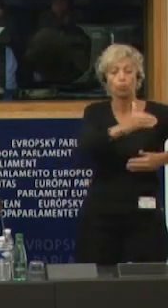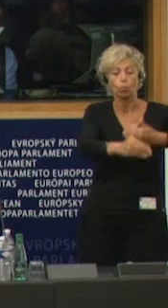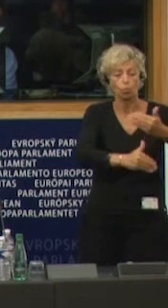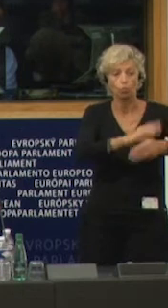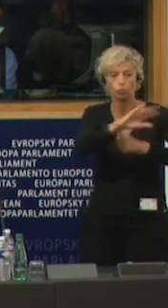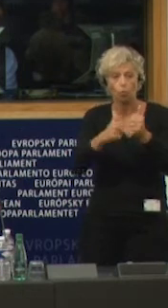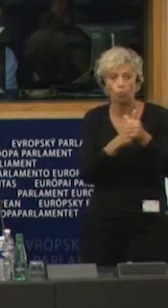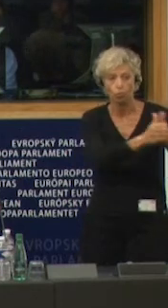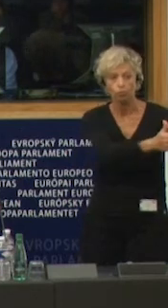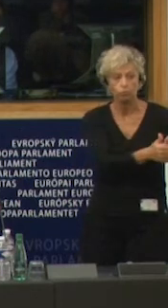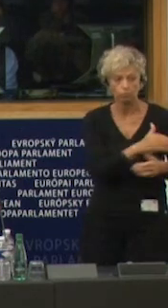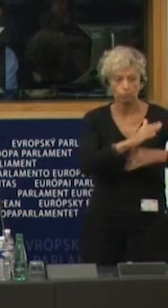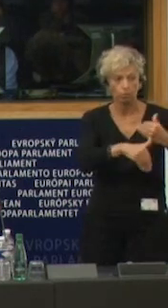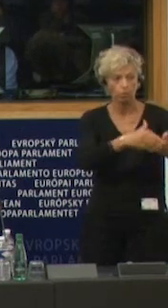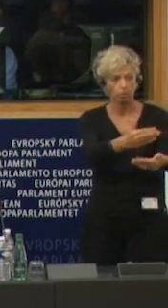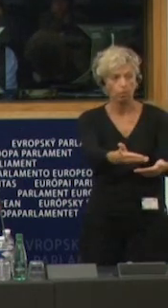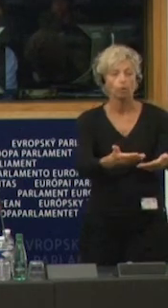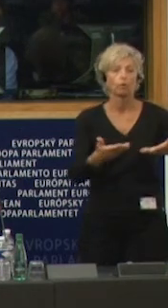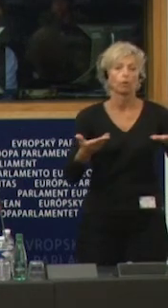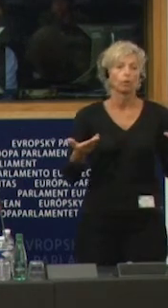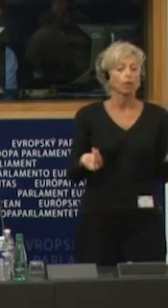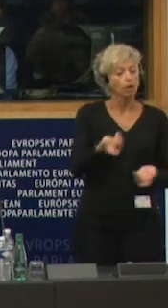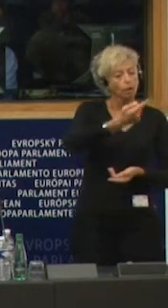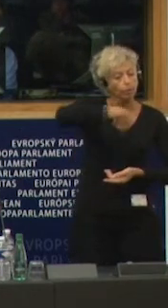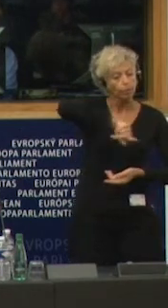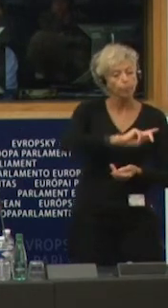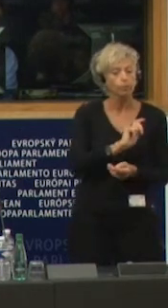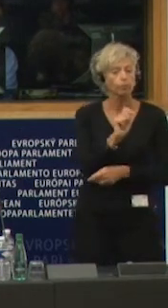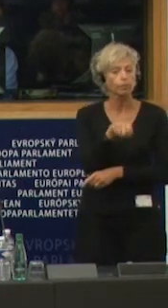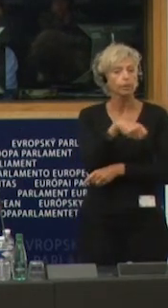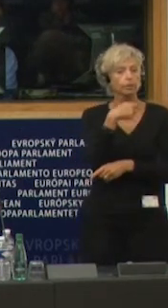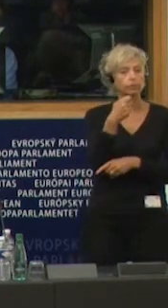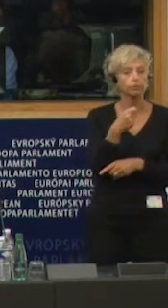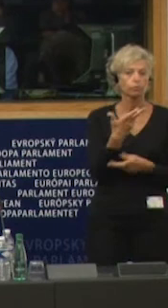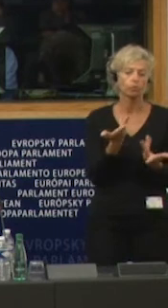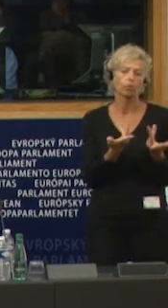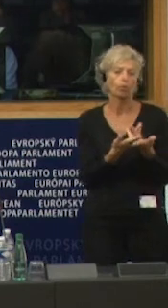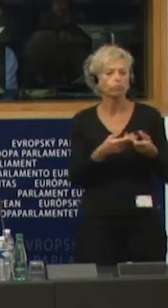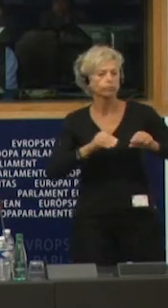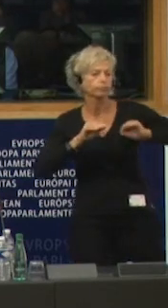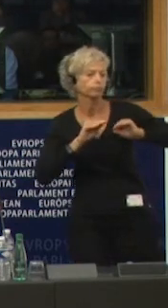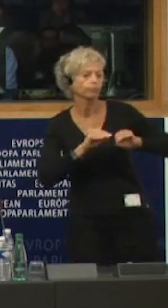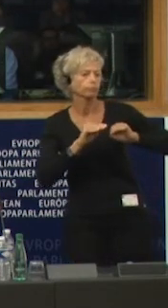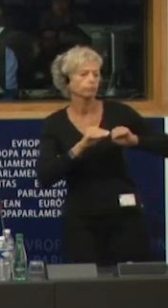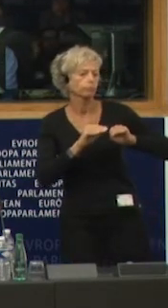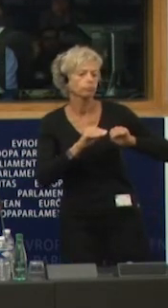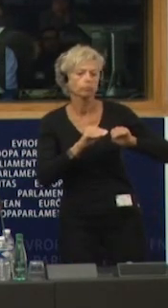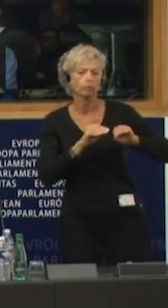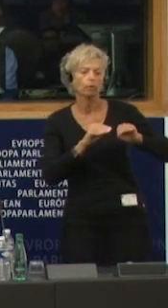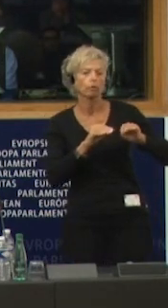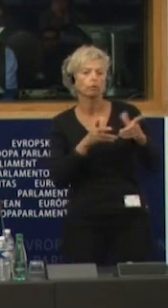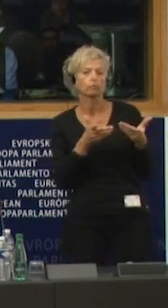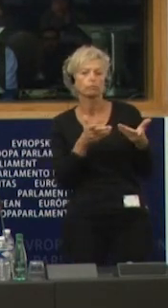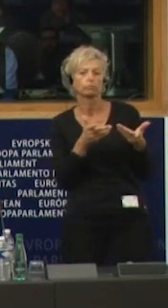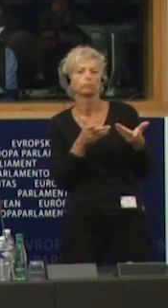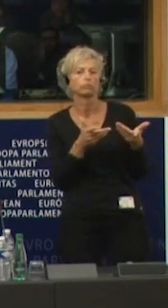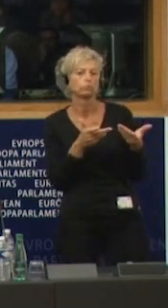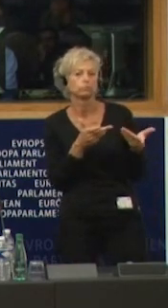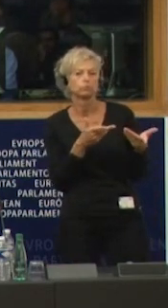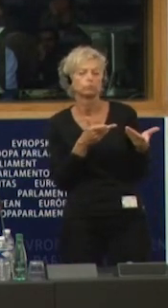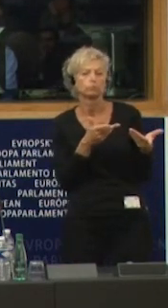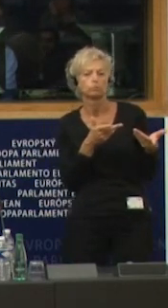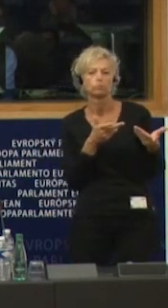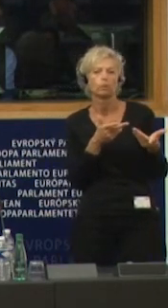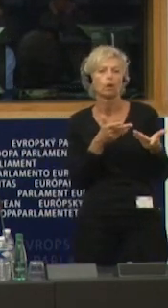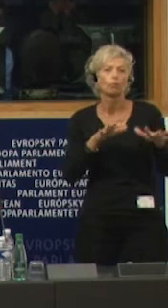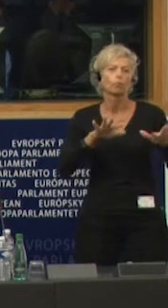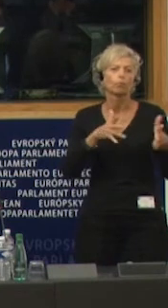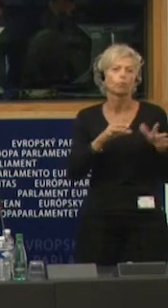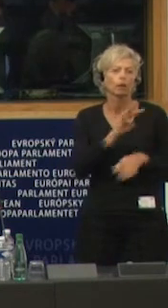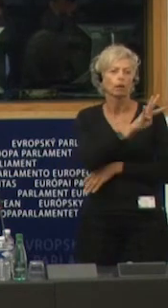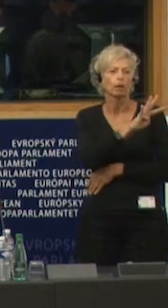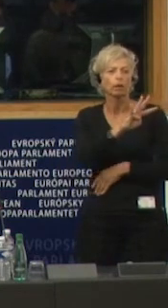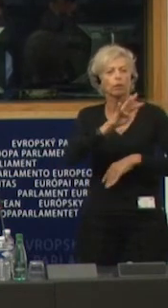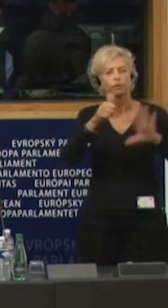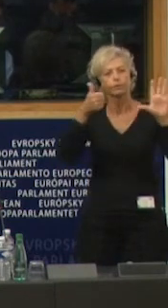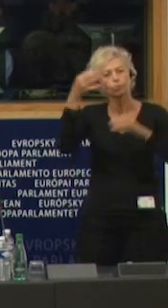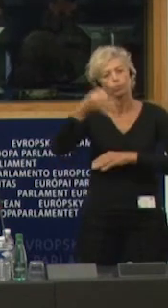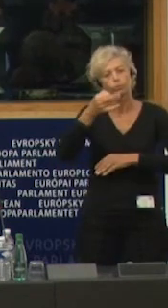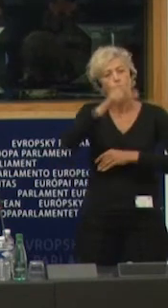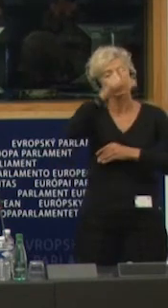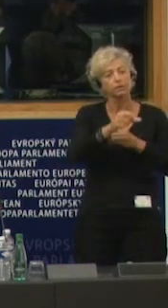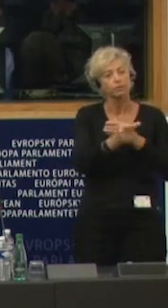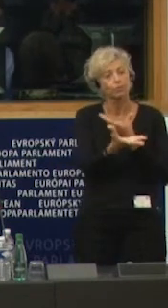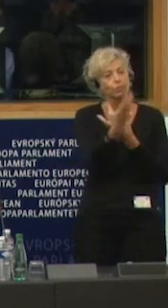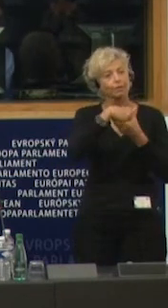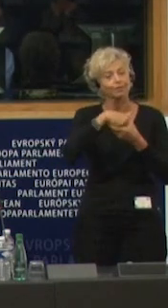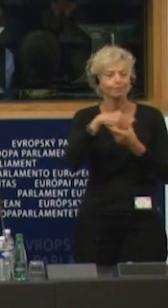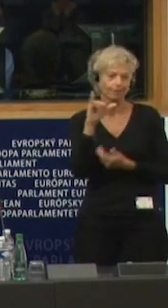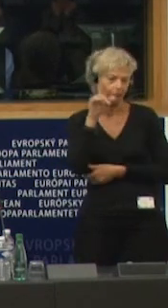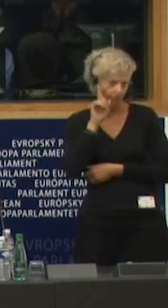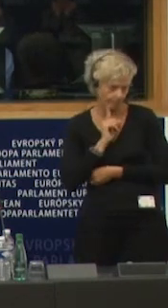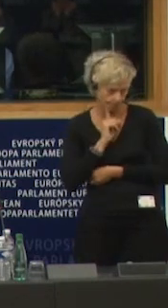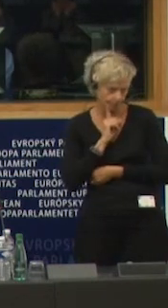We expect this figure to rise over the next years since we changed focus with the program. We hope that by intervening earlier,